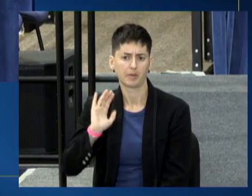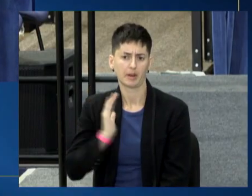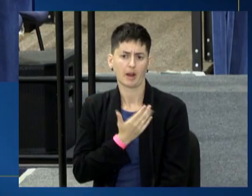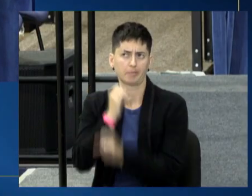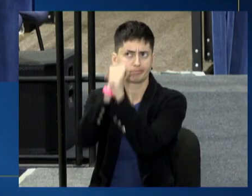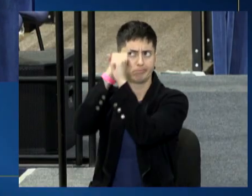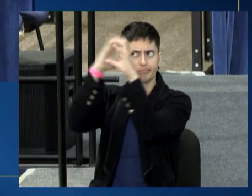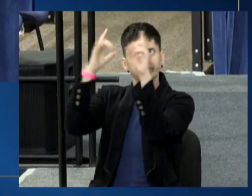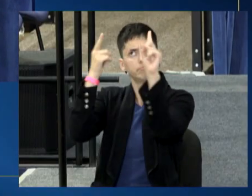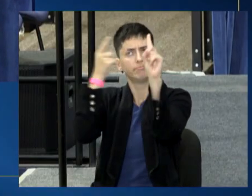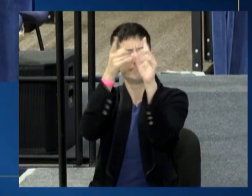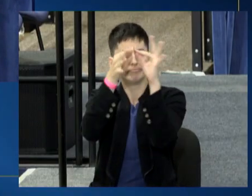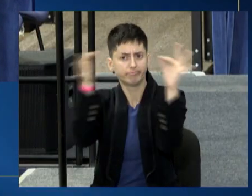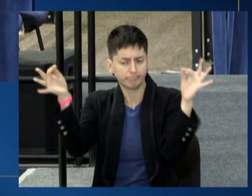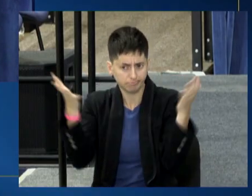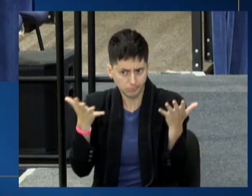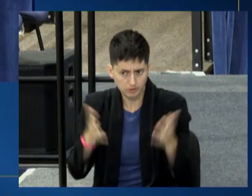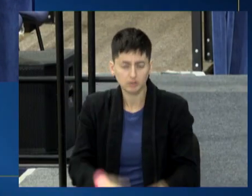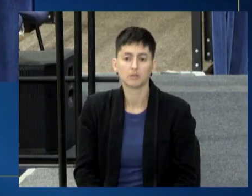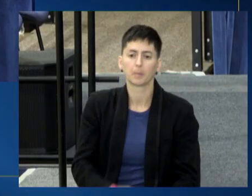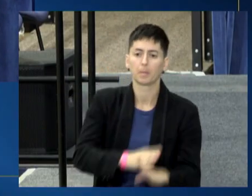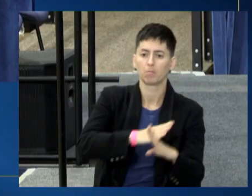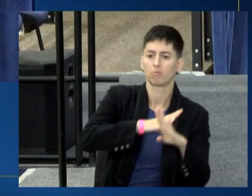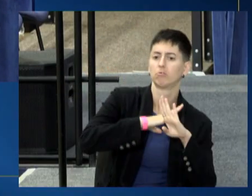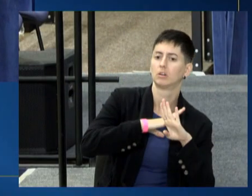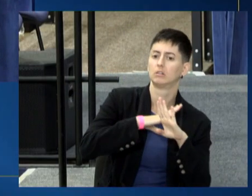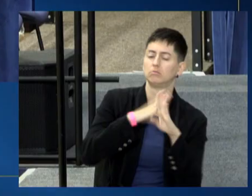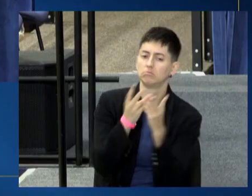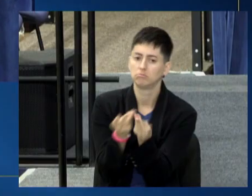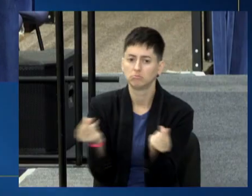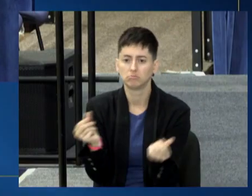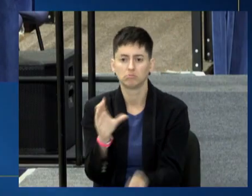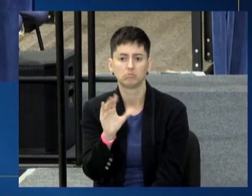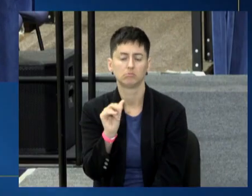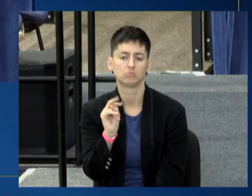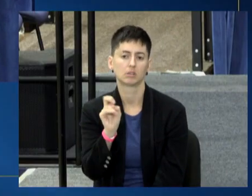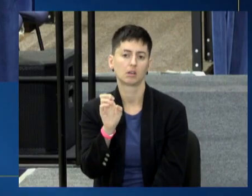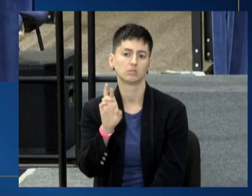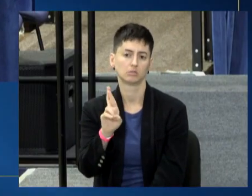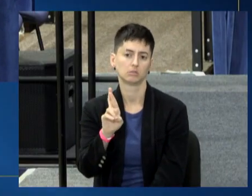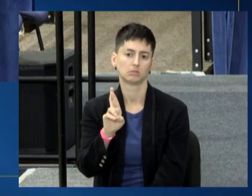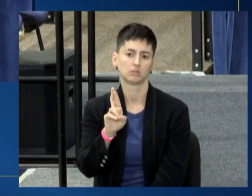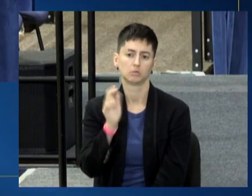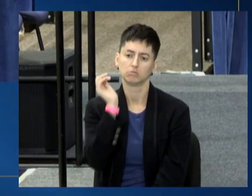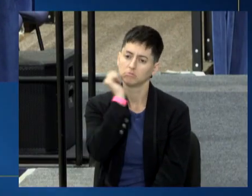So, all we do, on a daily basis, is to figure out how we can prevent and cure